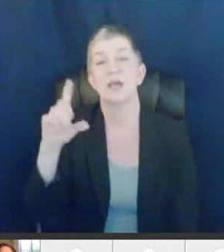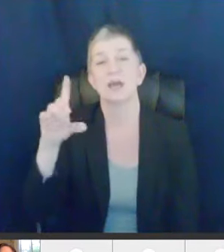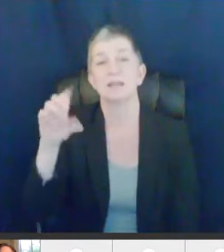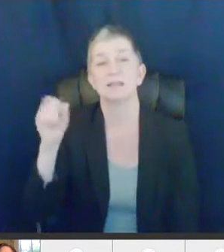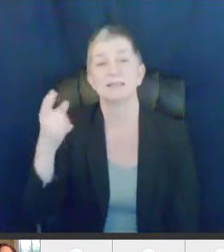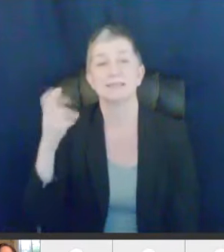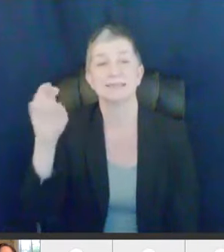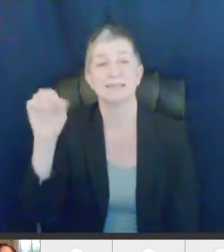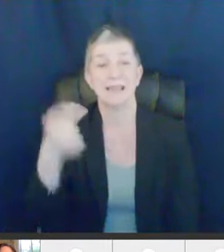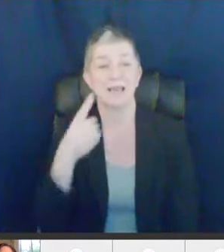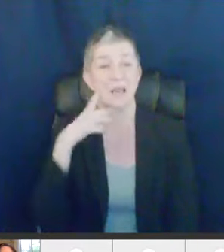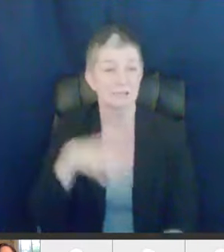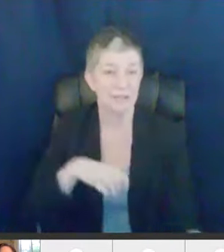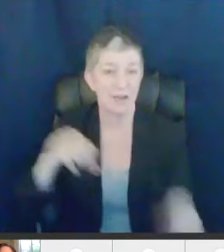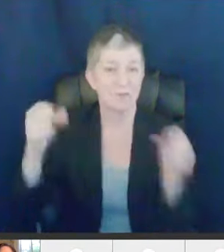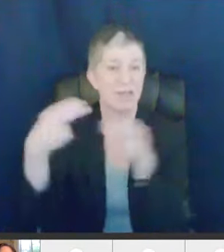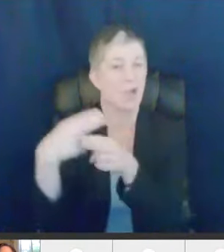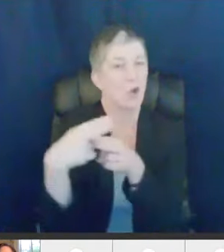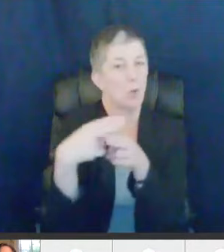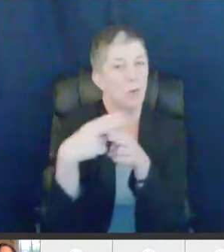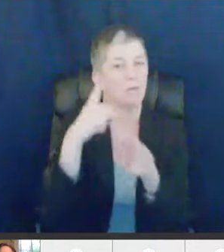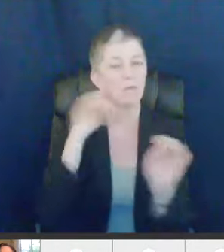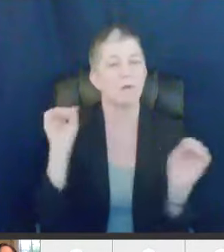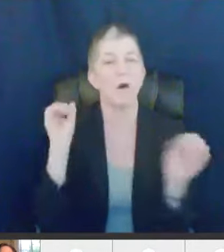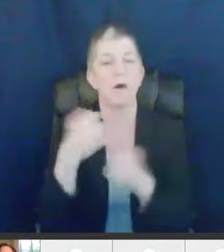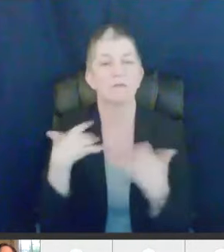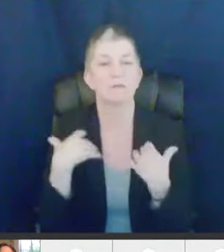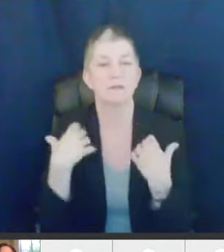administrator for the office of public health and we were pleased that